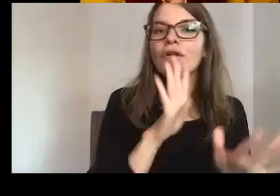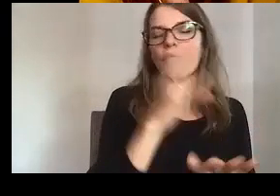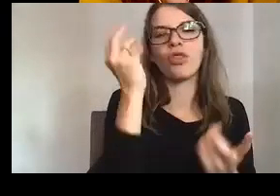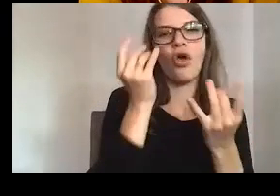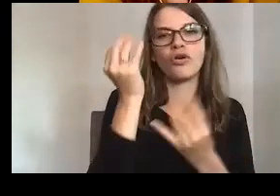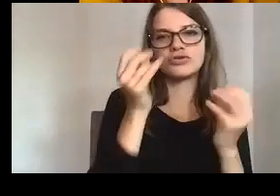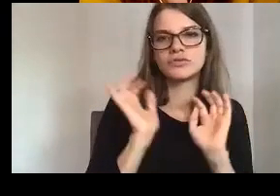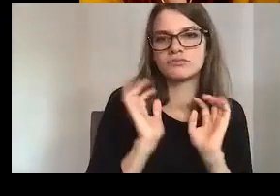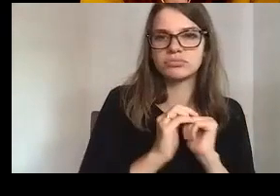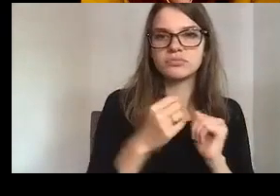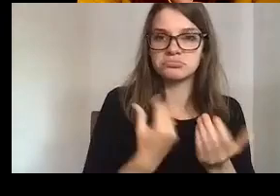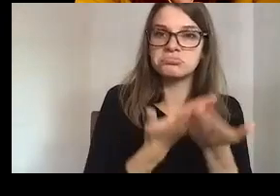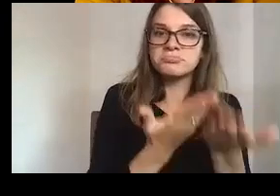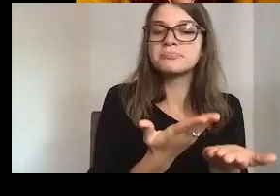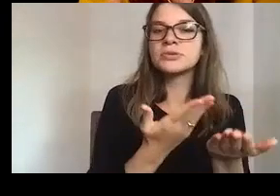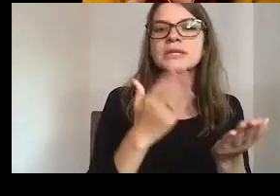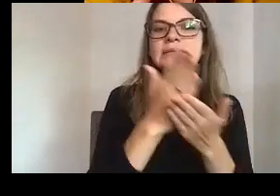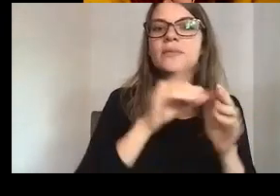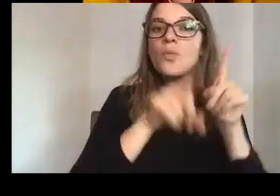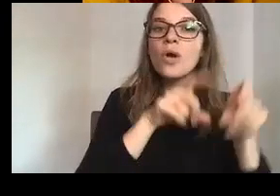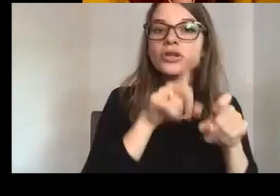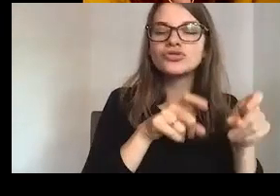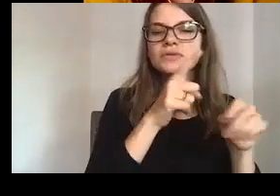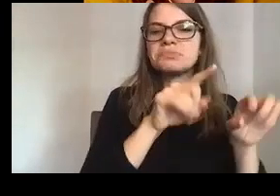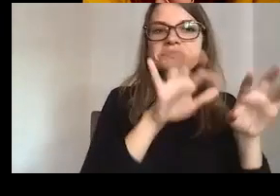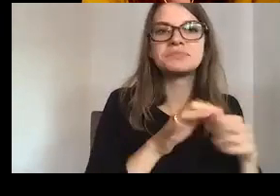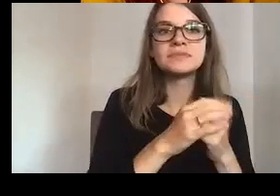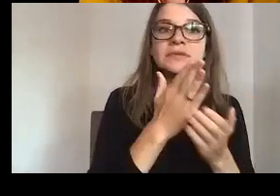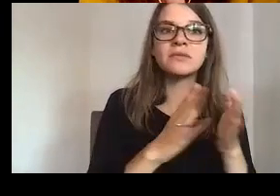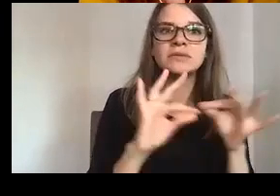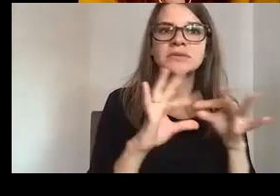that I gave that I presented in the survey and the first is you know telehealth working well